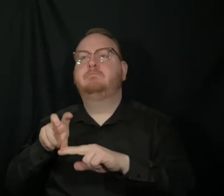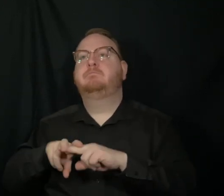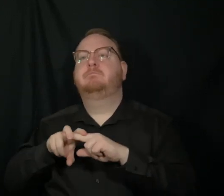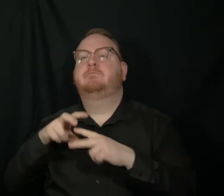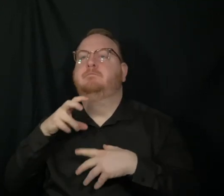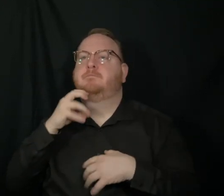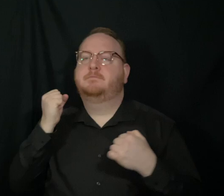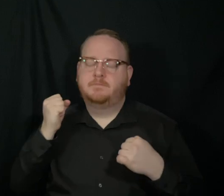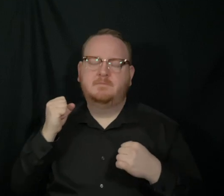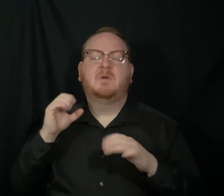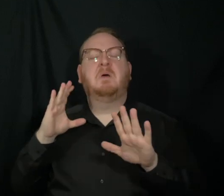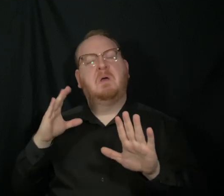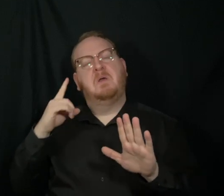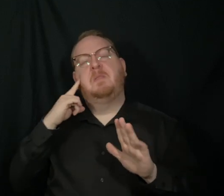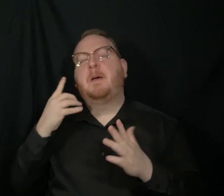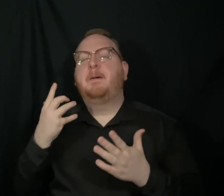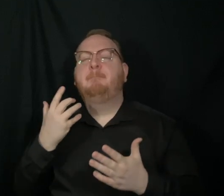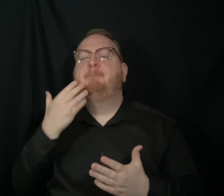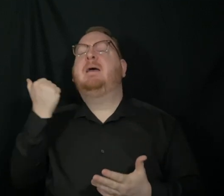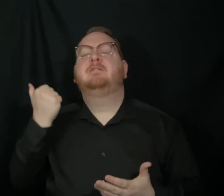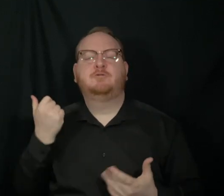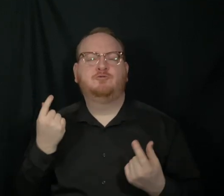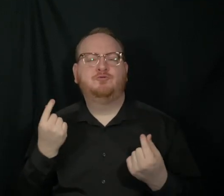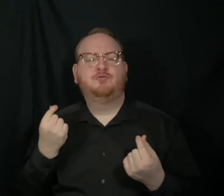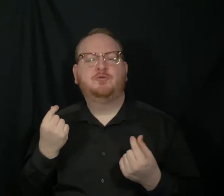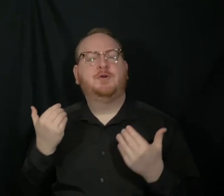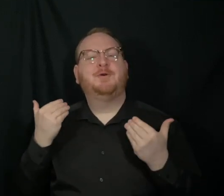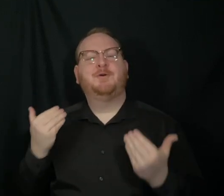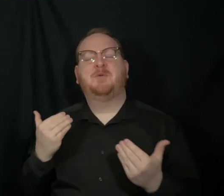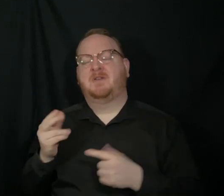two to three minute videos, answering really poignant